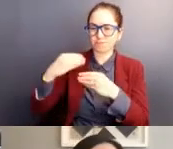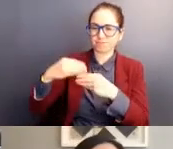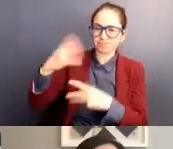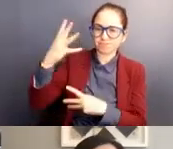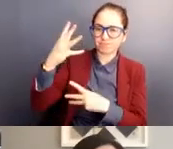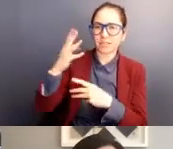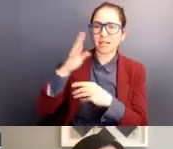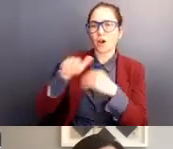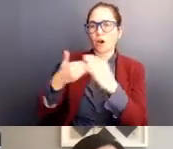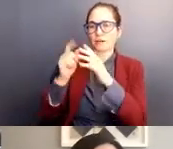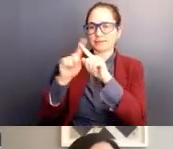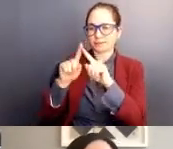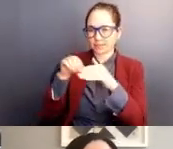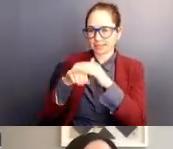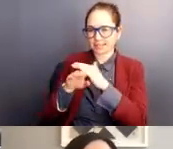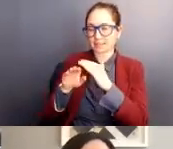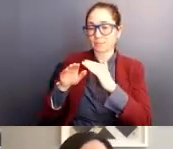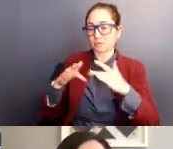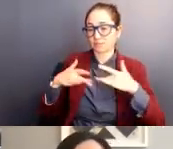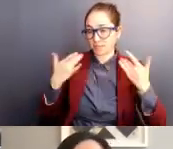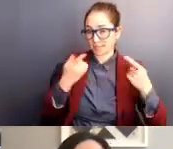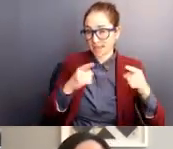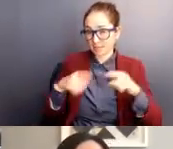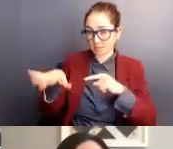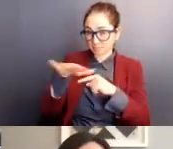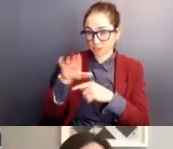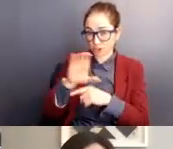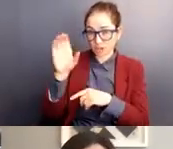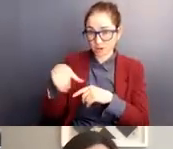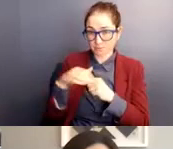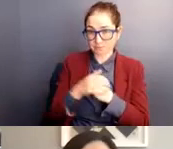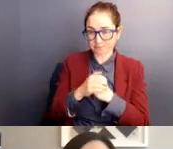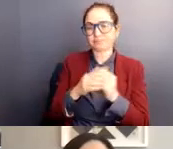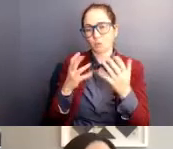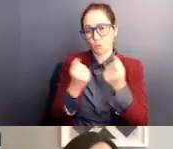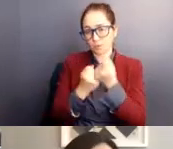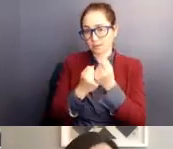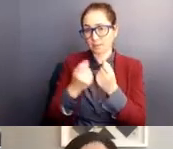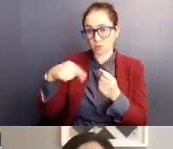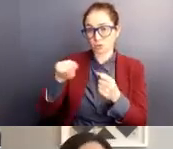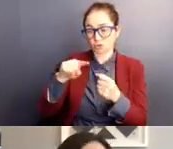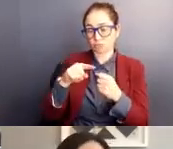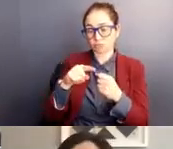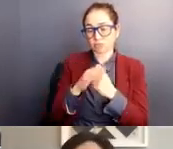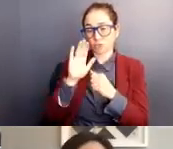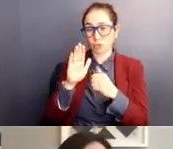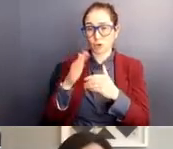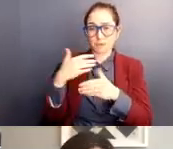in the region. Those are some of the ways we want to help support you in your journey as you figure out how to become more